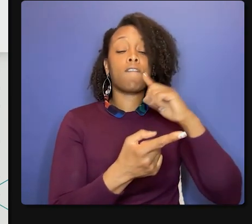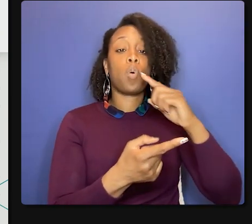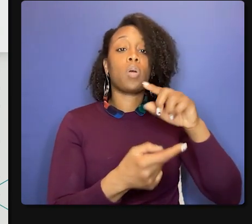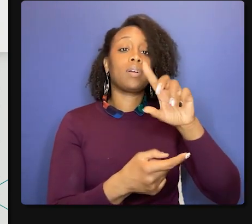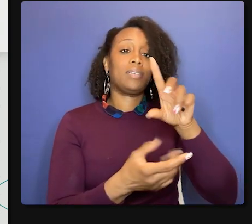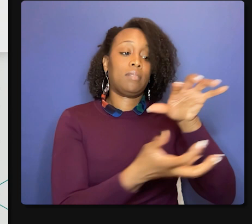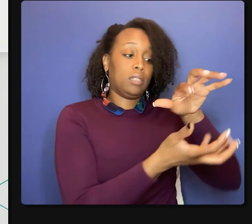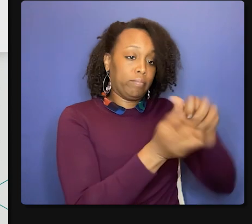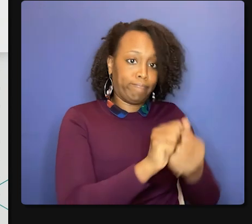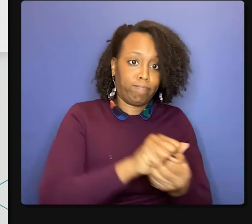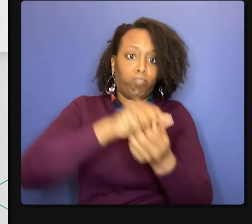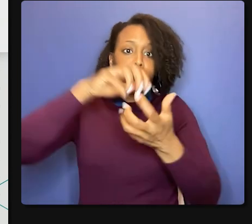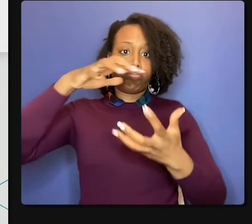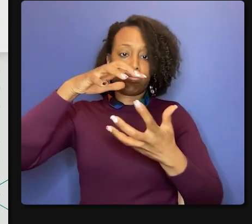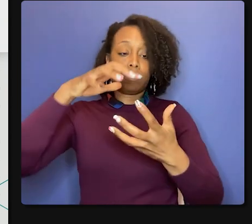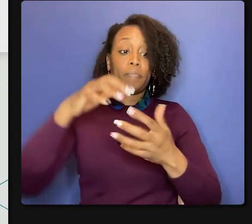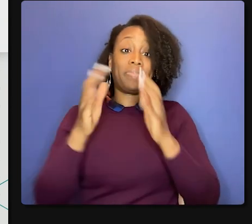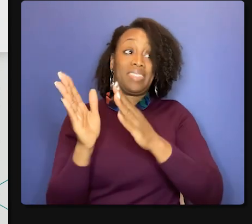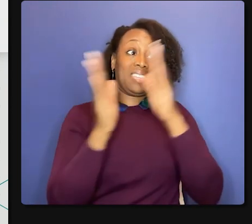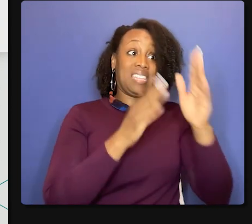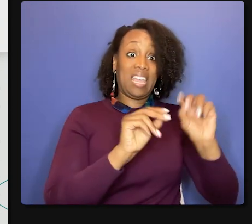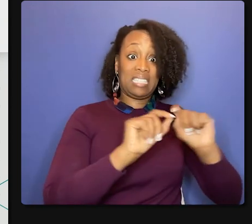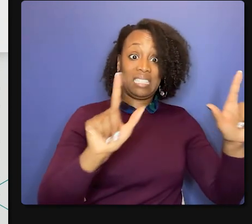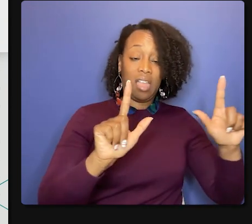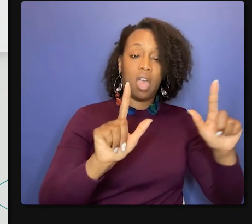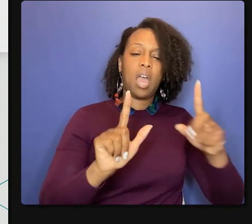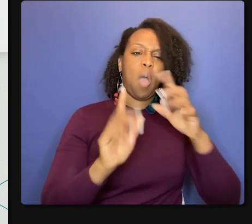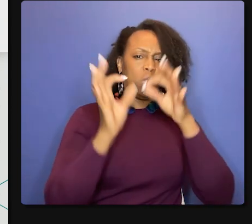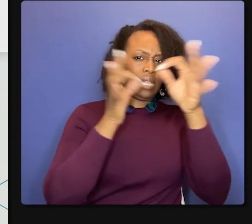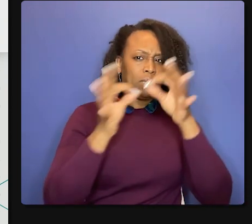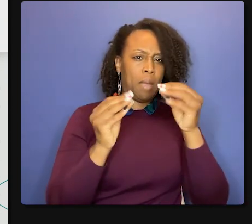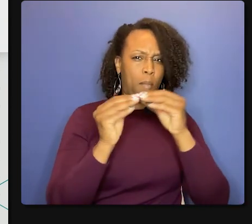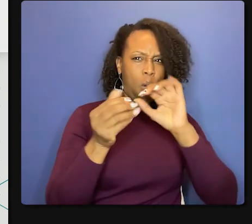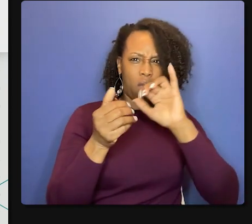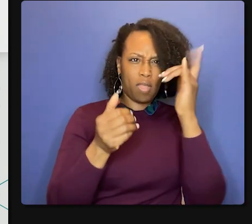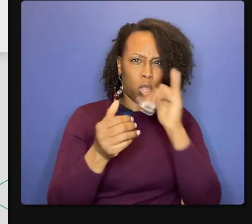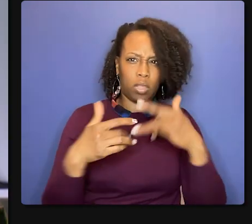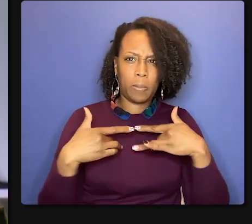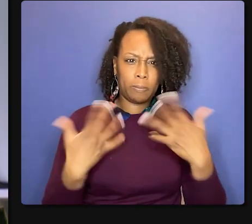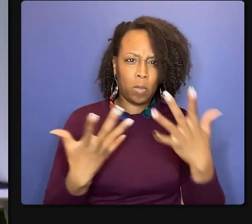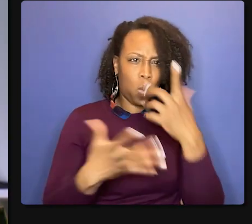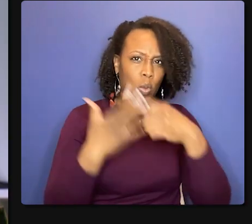Now, in my next slide, I'm doing a little teaser here, I'll tell you how that that handshake works